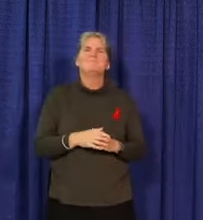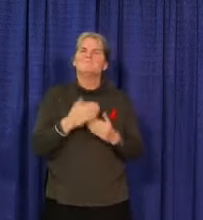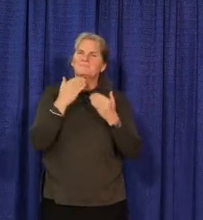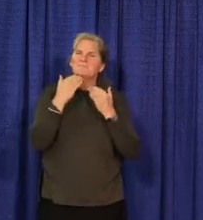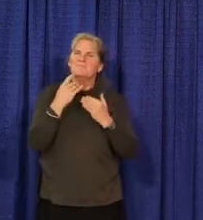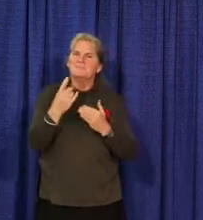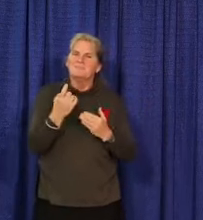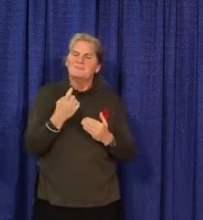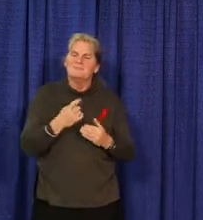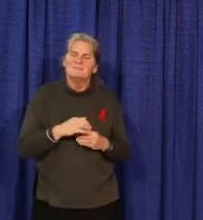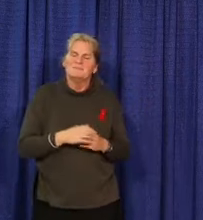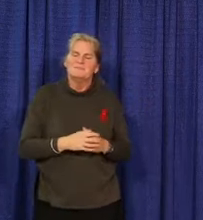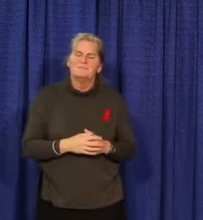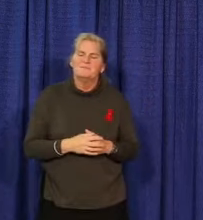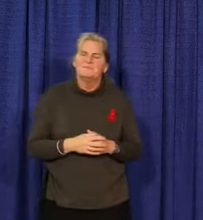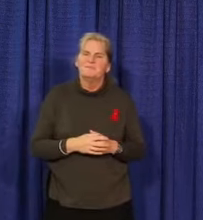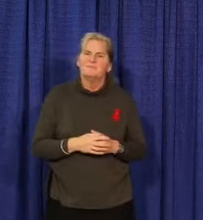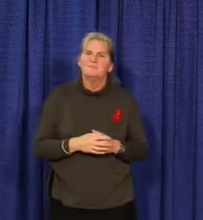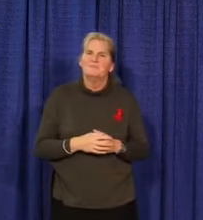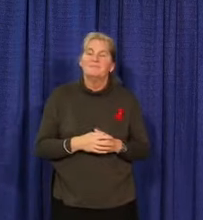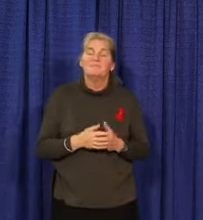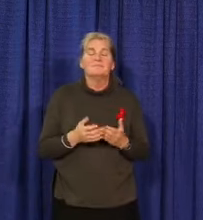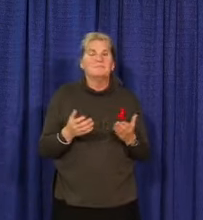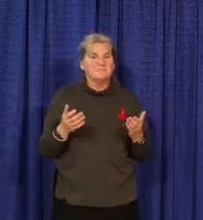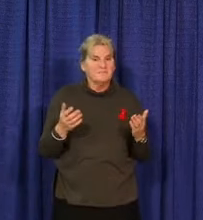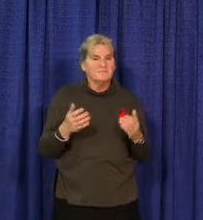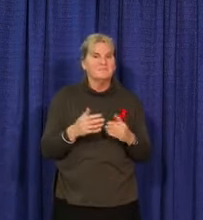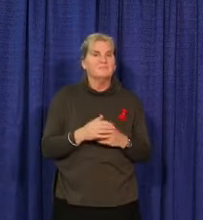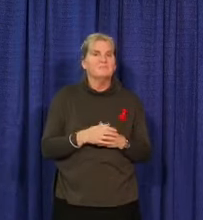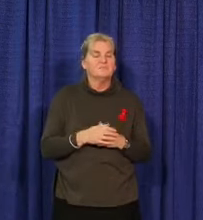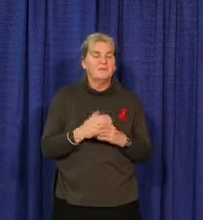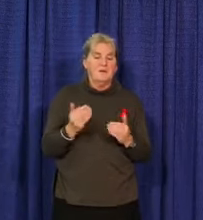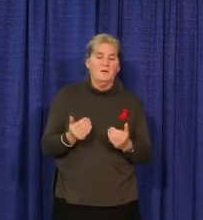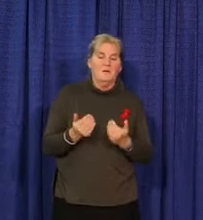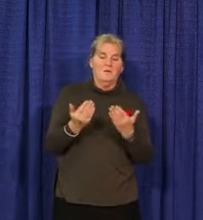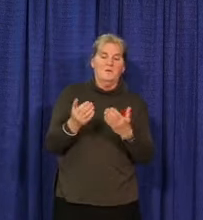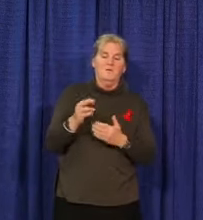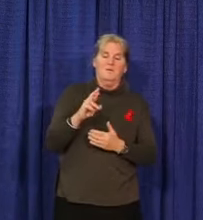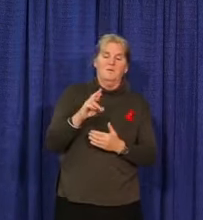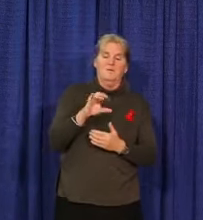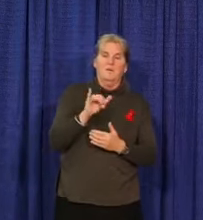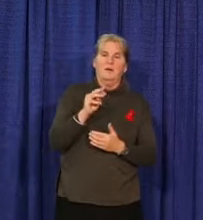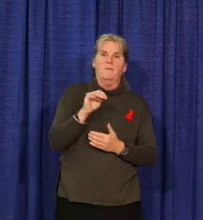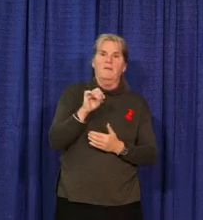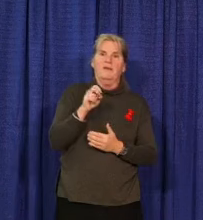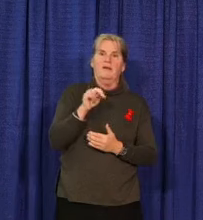Minister McPhee. Thanks, Philippe. This is a recommendation and